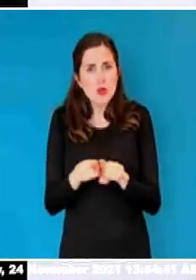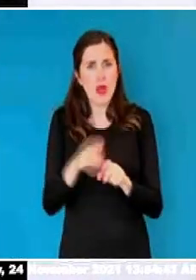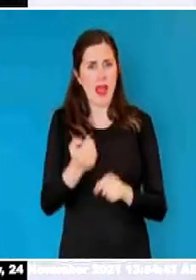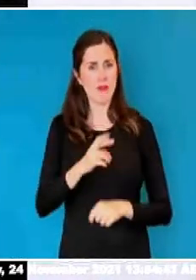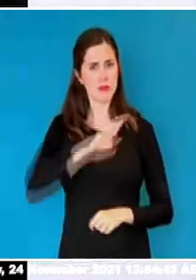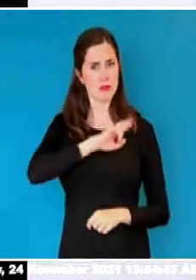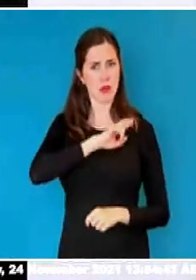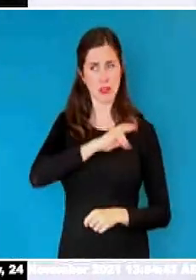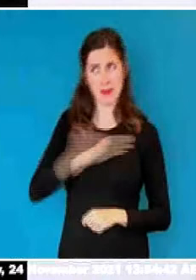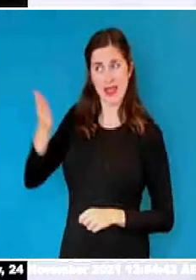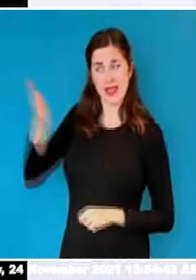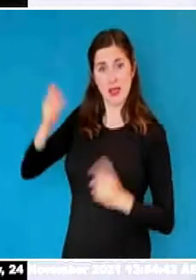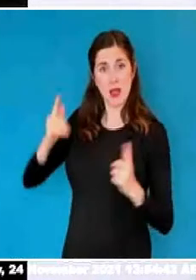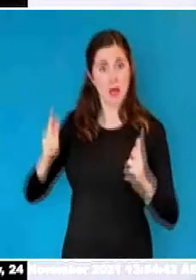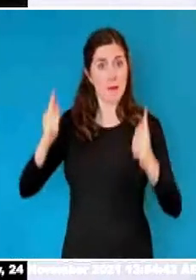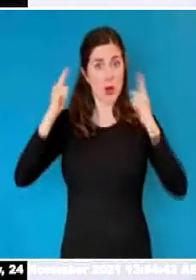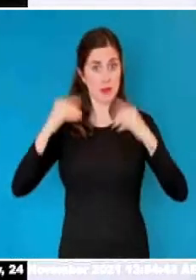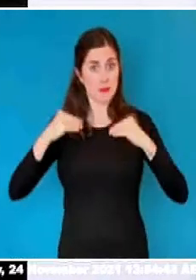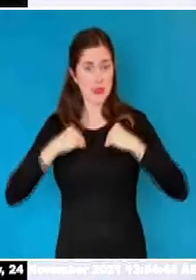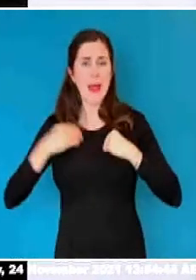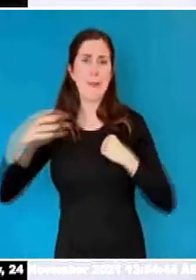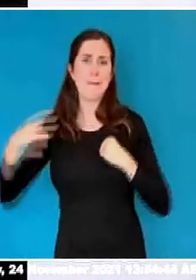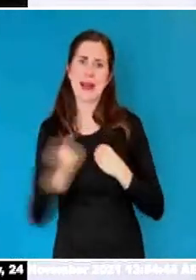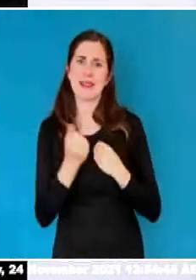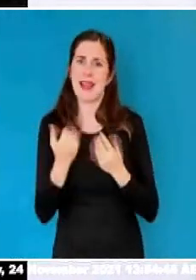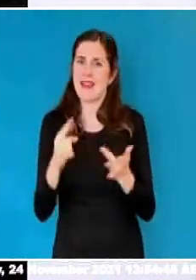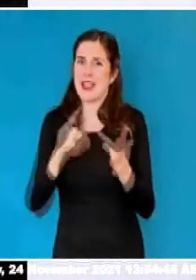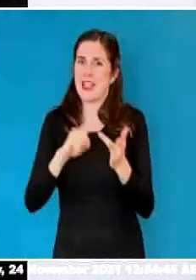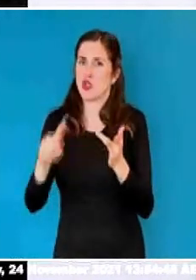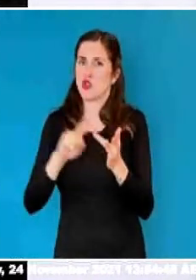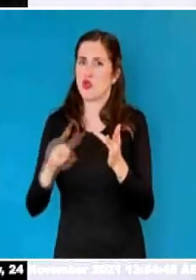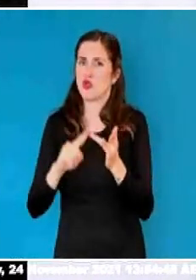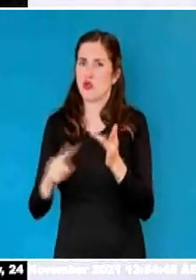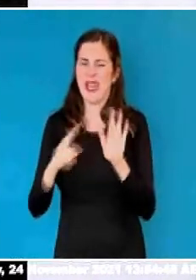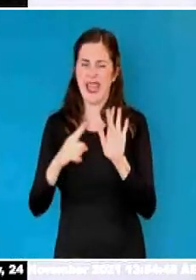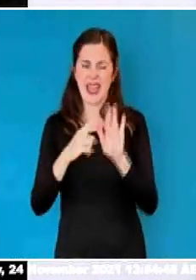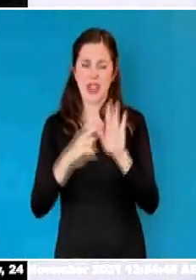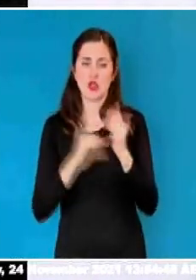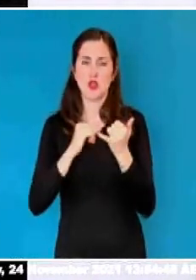have relevant insurance in the form of workers compensation schemes.